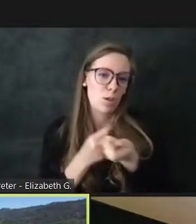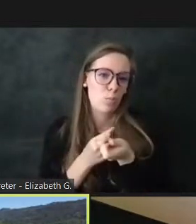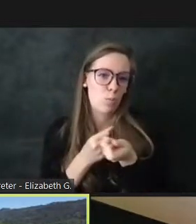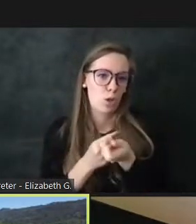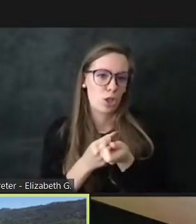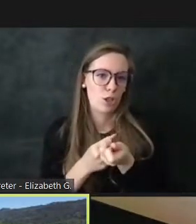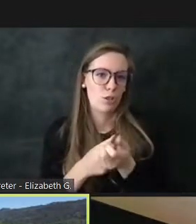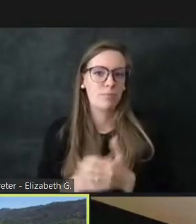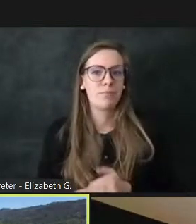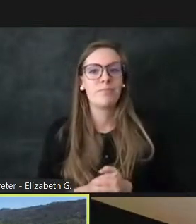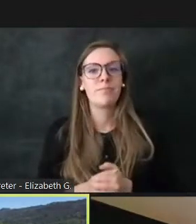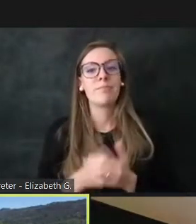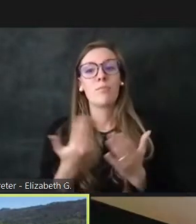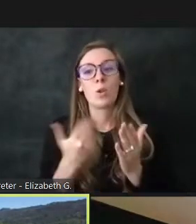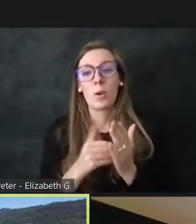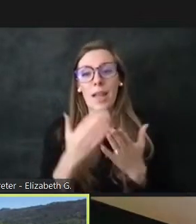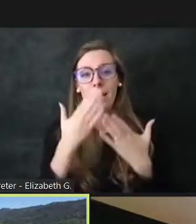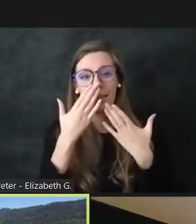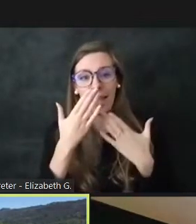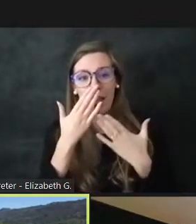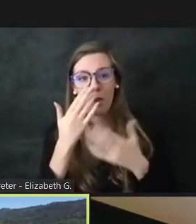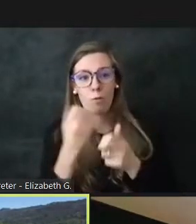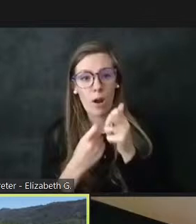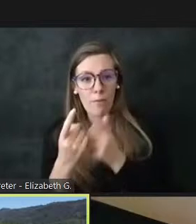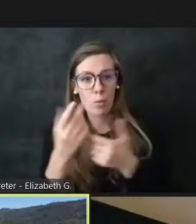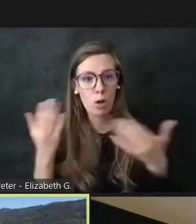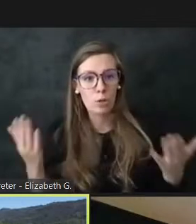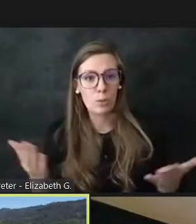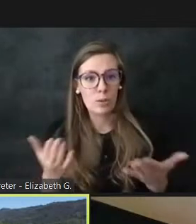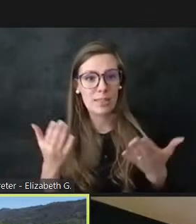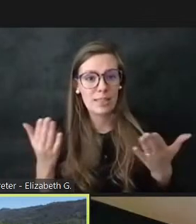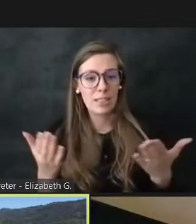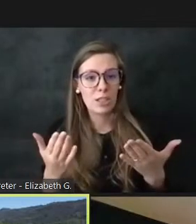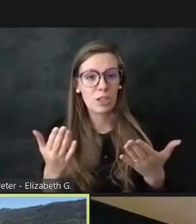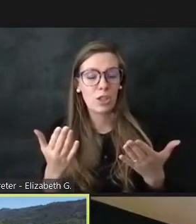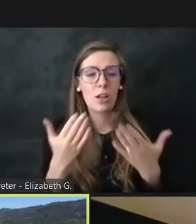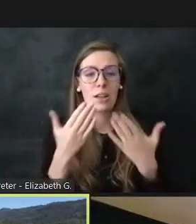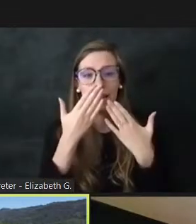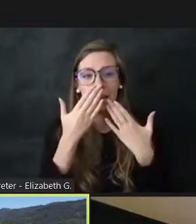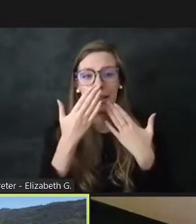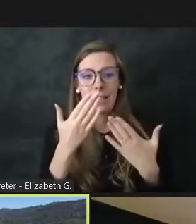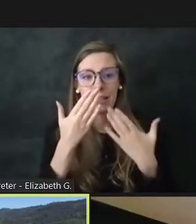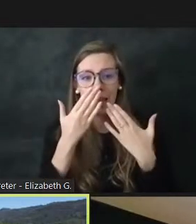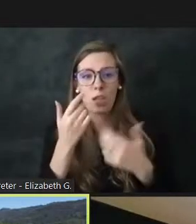So thank you for everyone that was here, and especially all everybody who helps us.